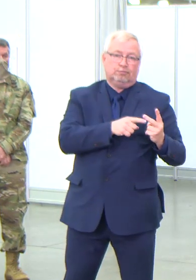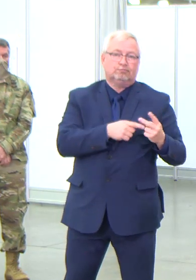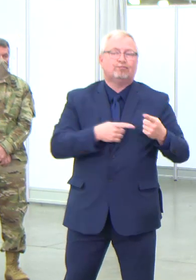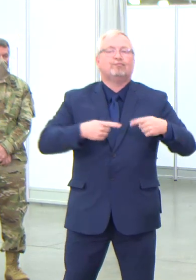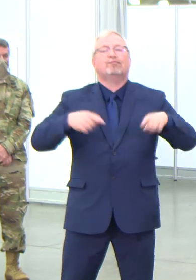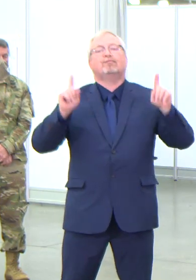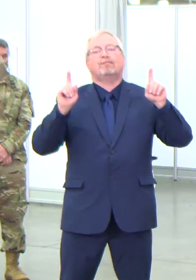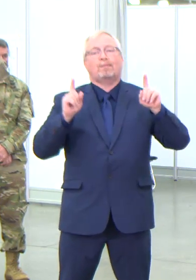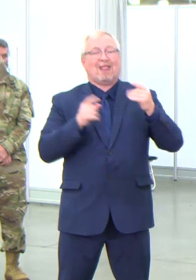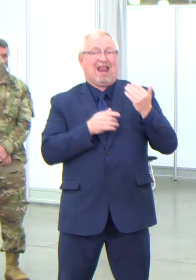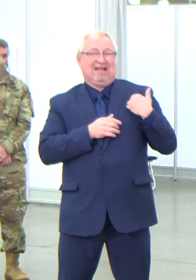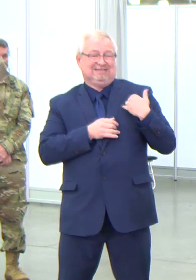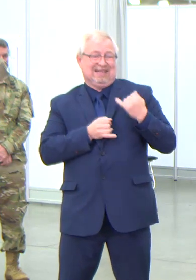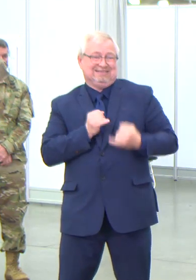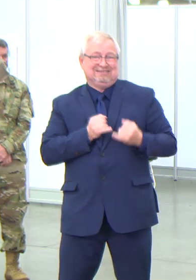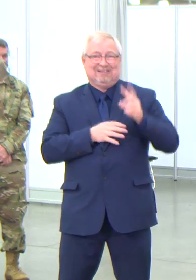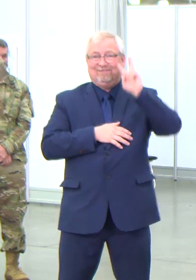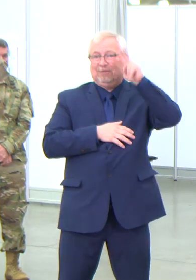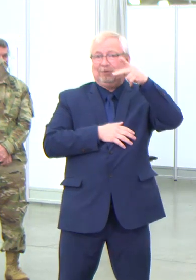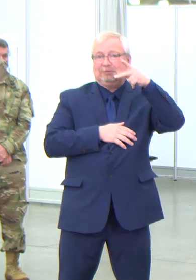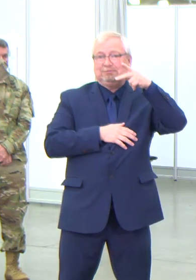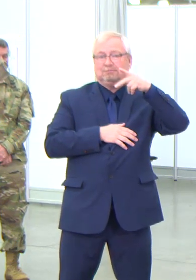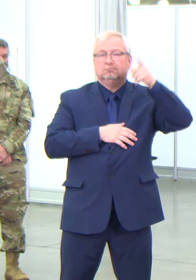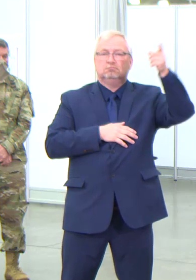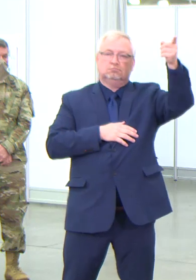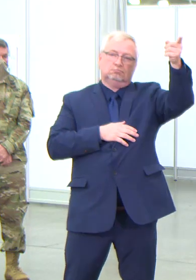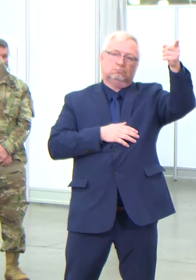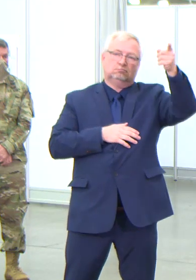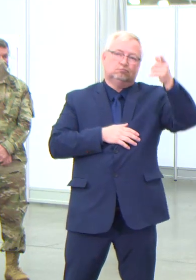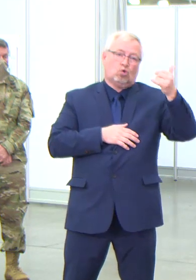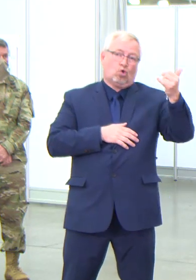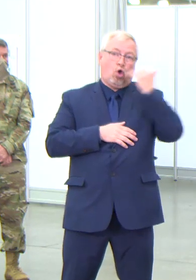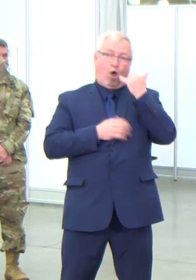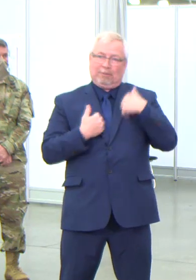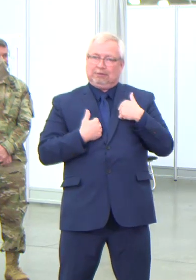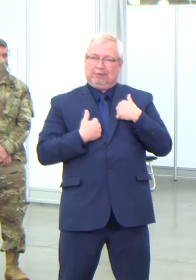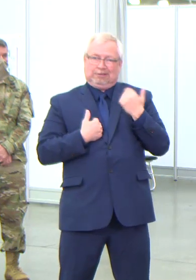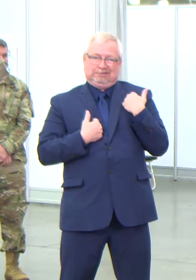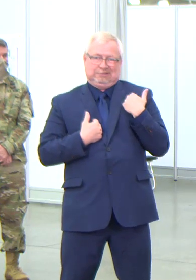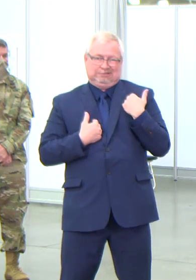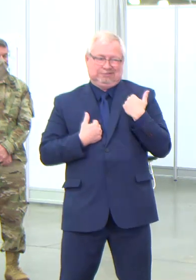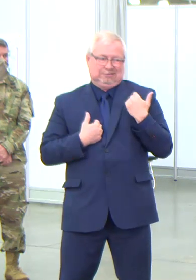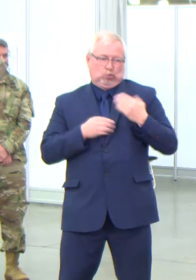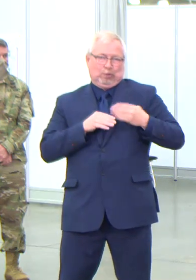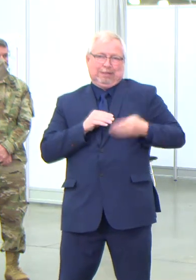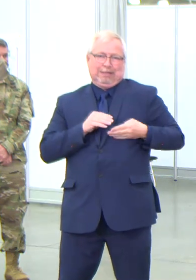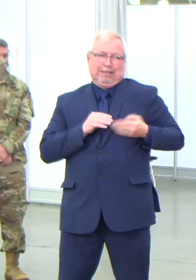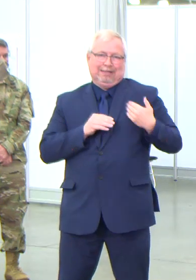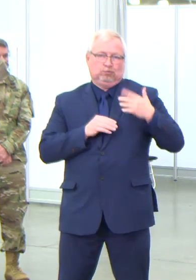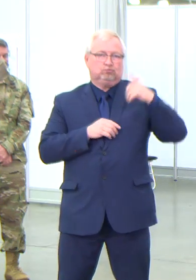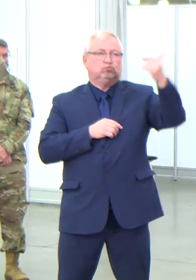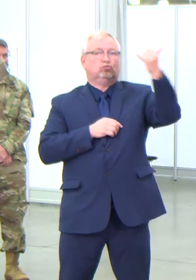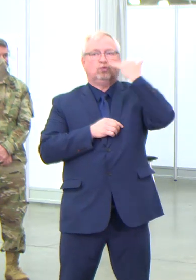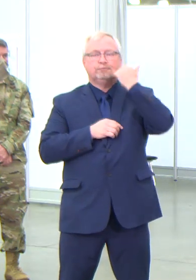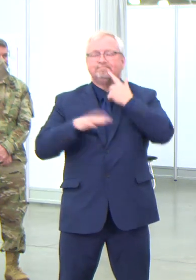last call, the vice president started talking about it. He called me this last weekend and said, we're going to make